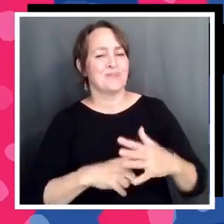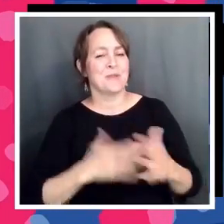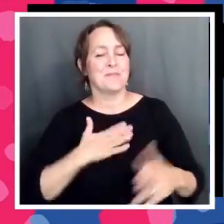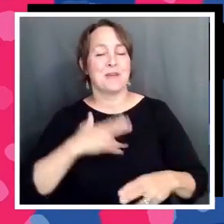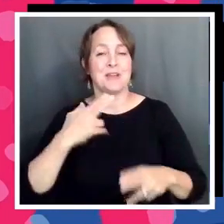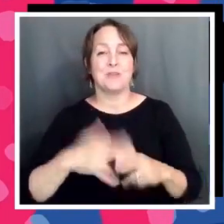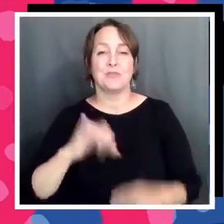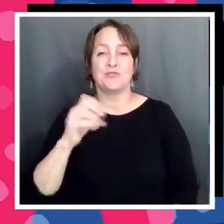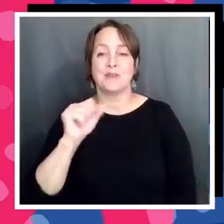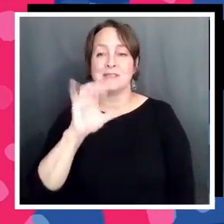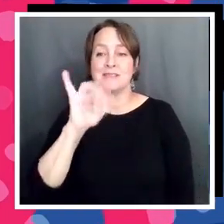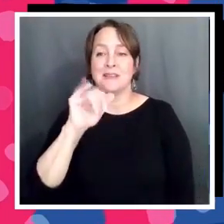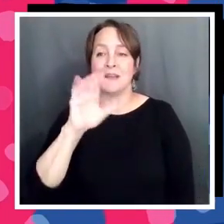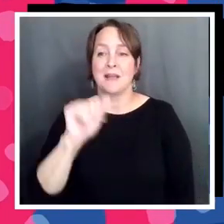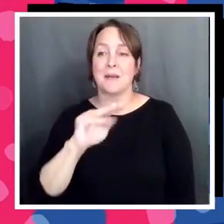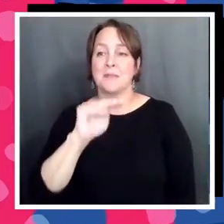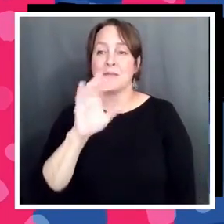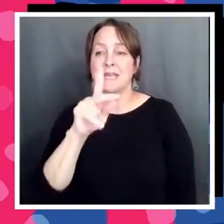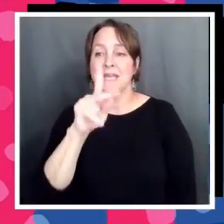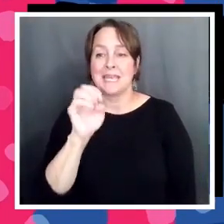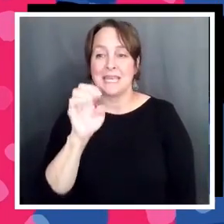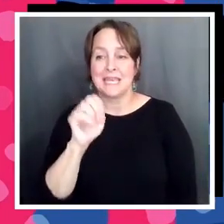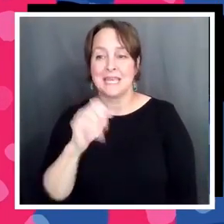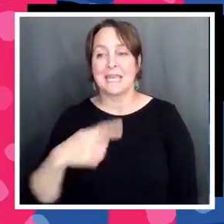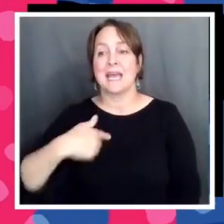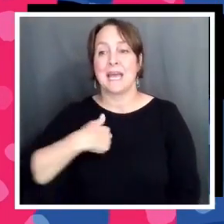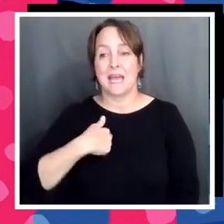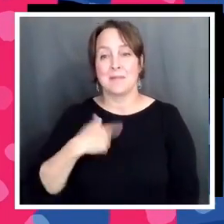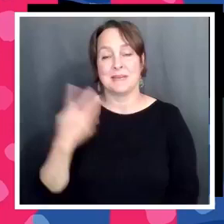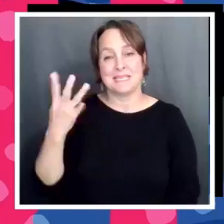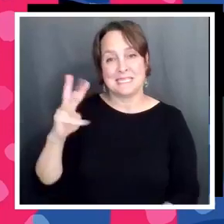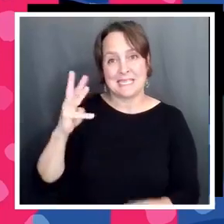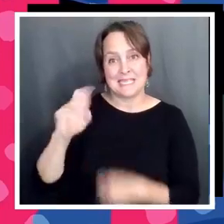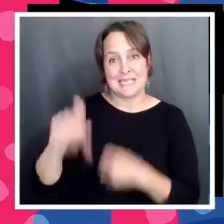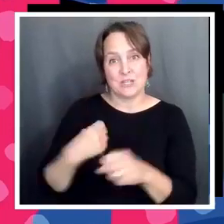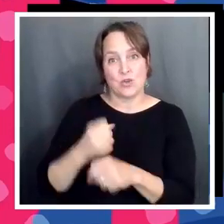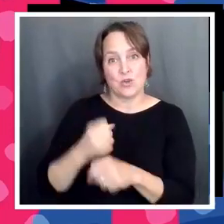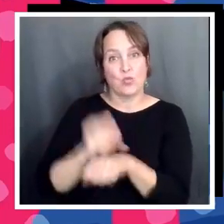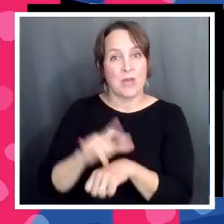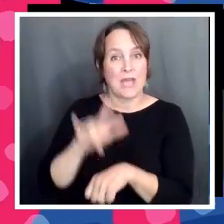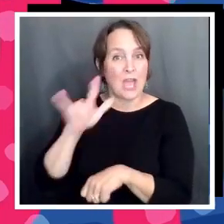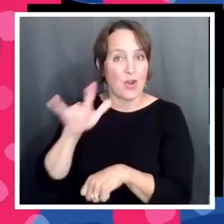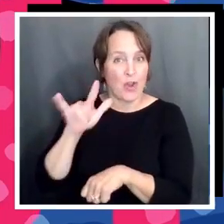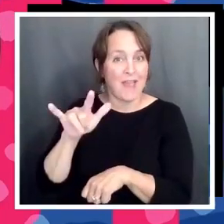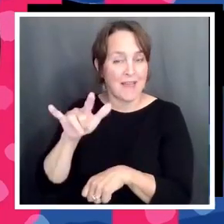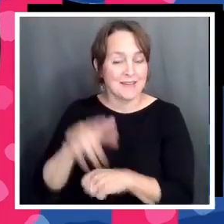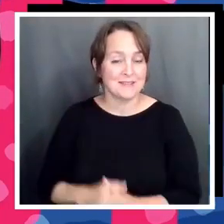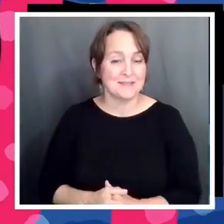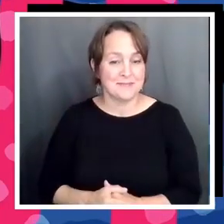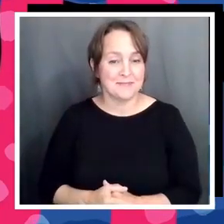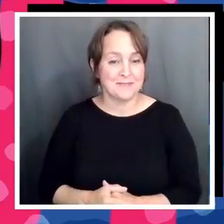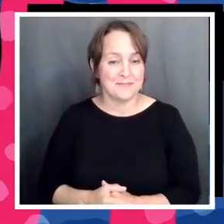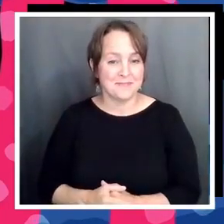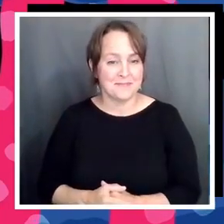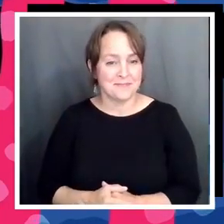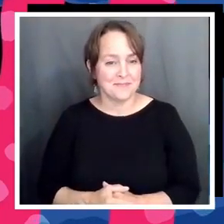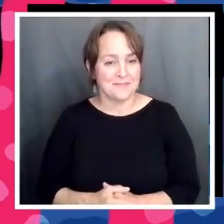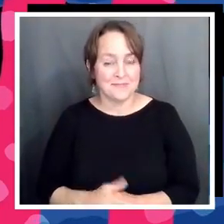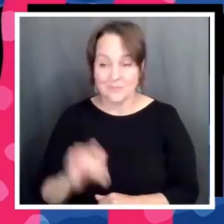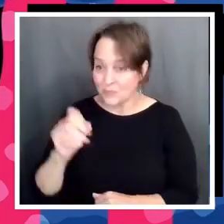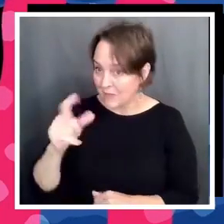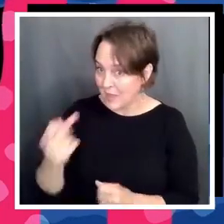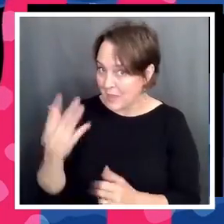FLIGHT ATTENDANT.